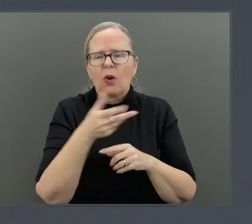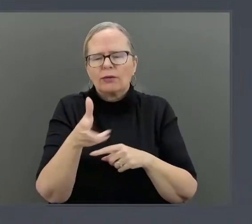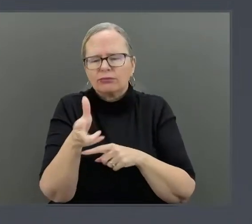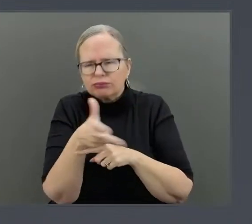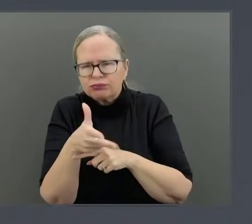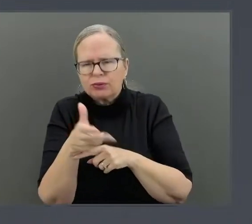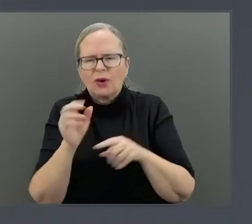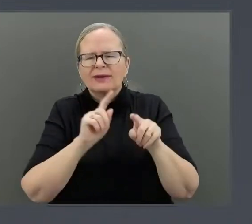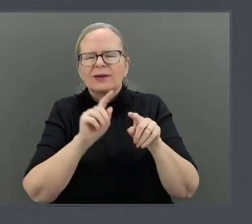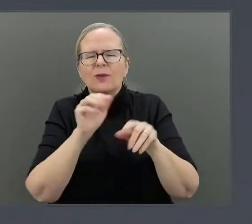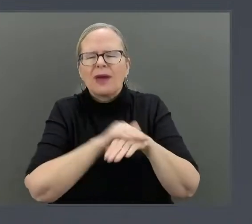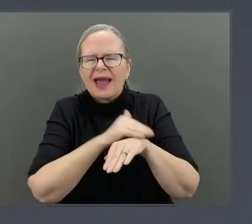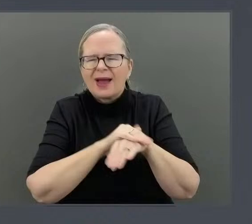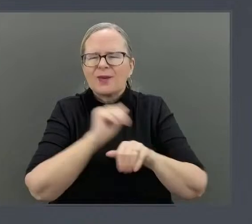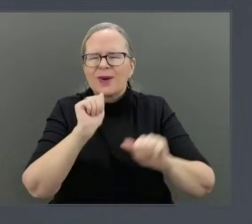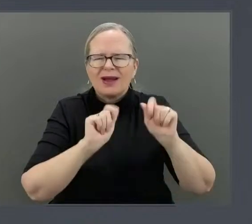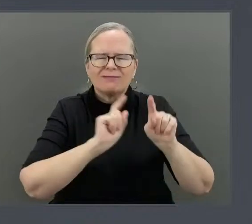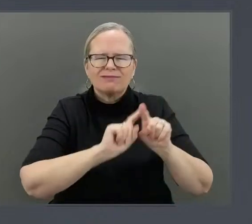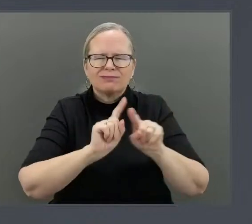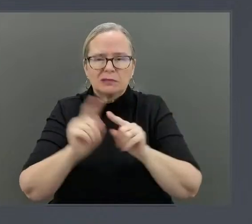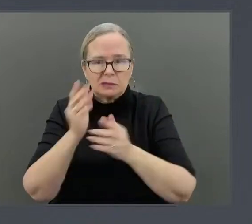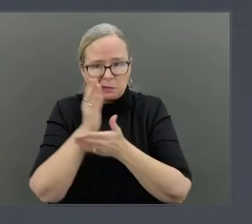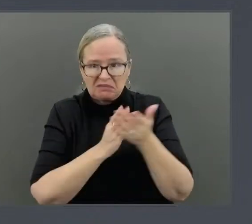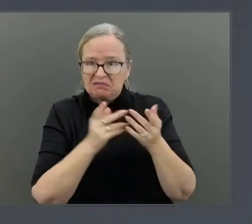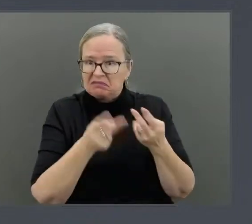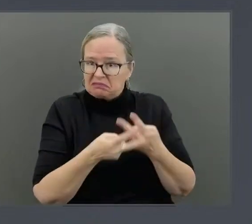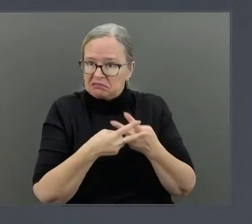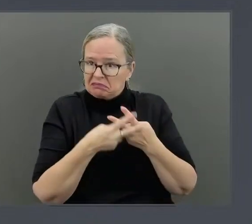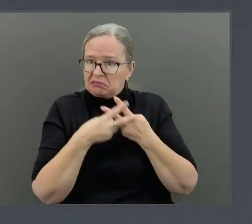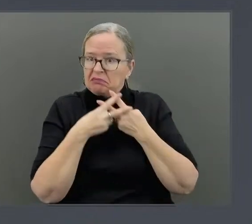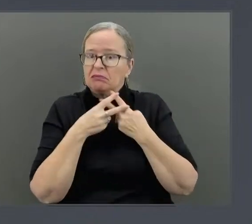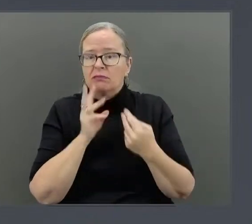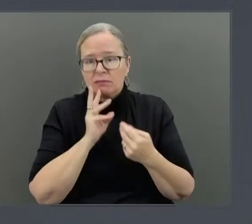food establishments have started asking people if they would like a glass of water instead of